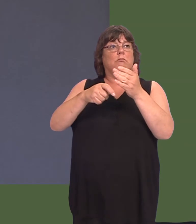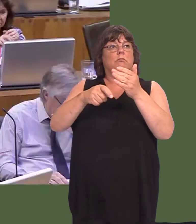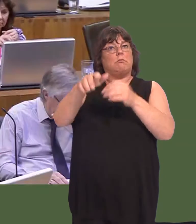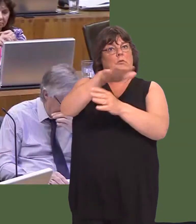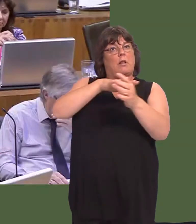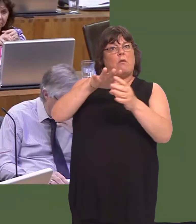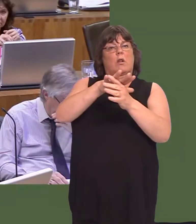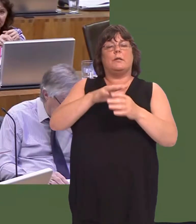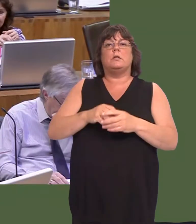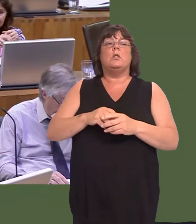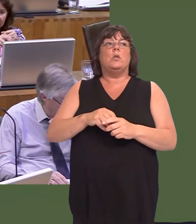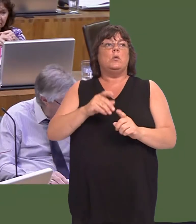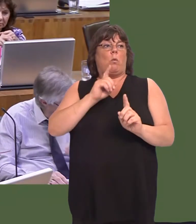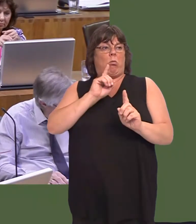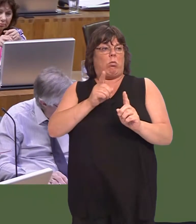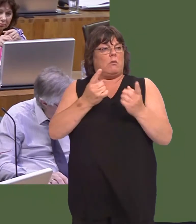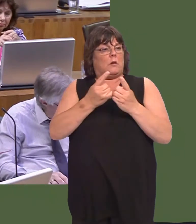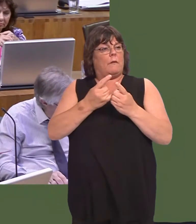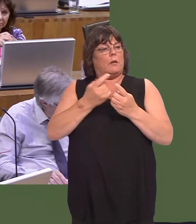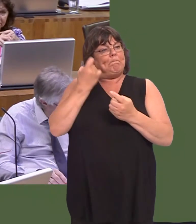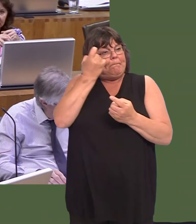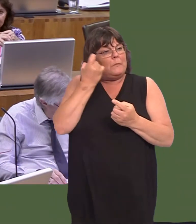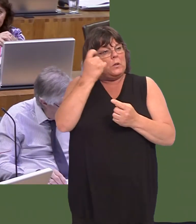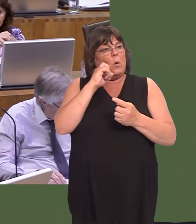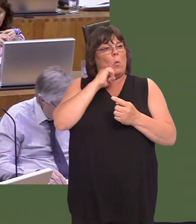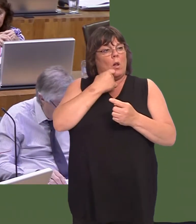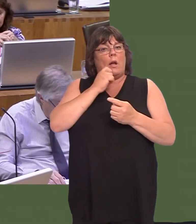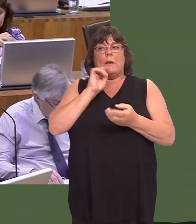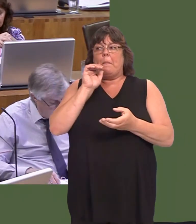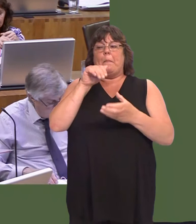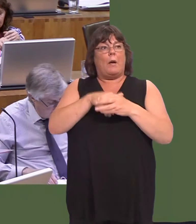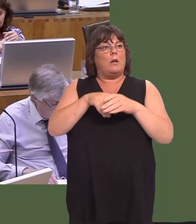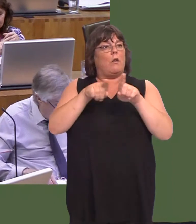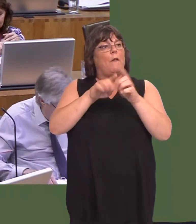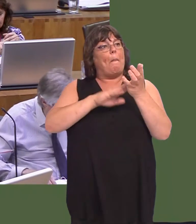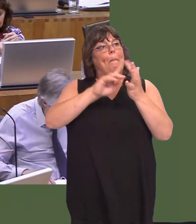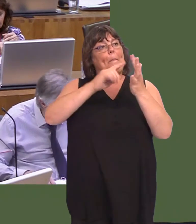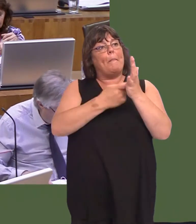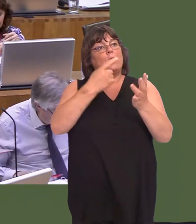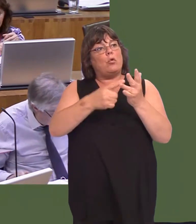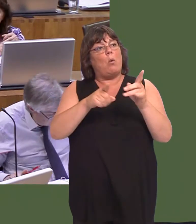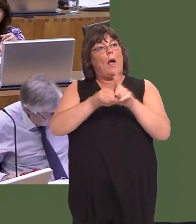So, this is something that we will consider as part of the roll-out of the metro and as part of the franchise.